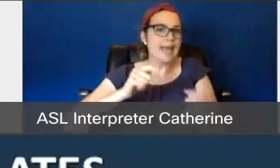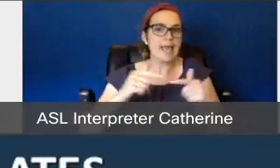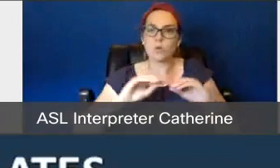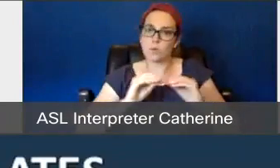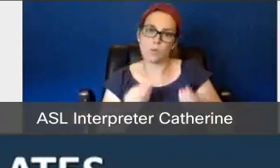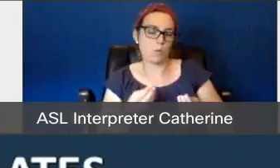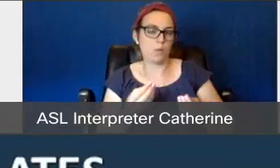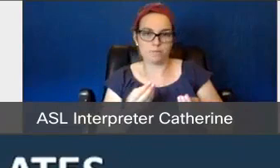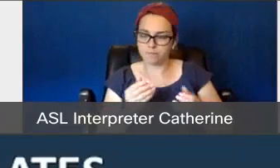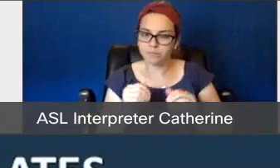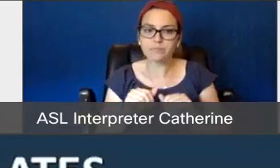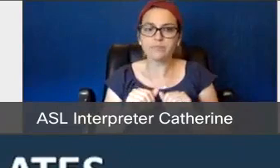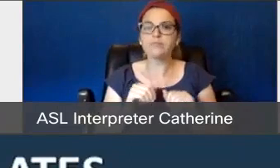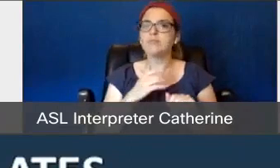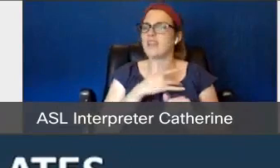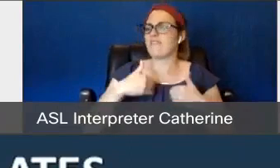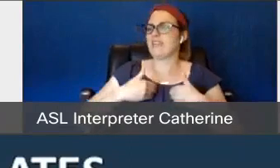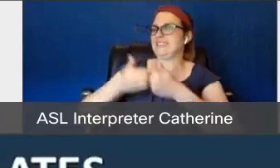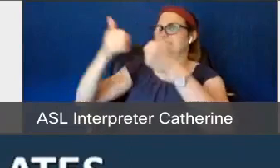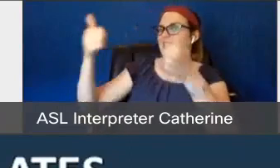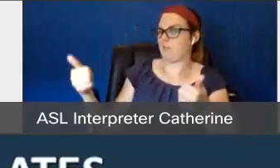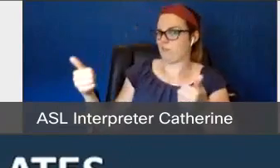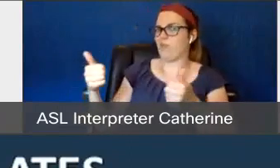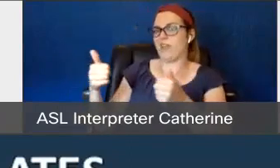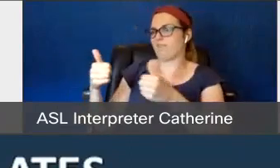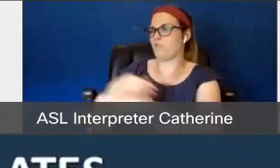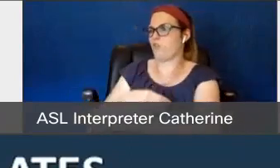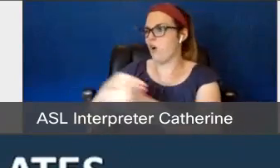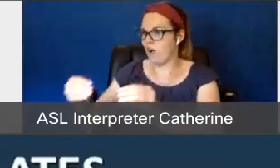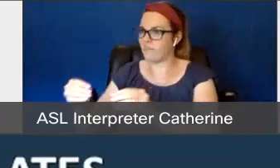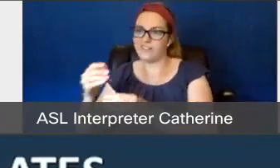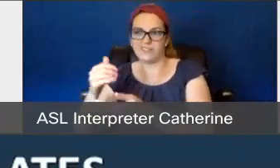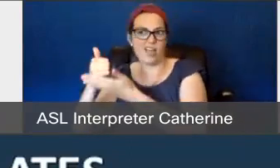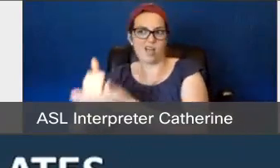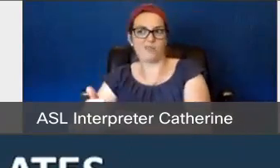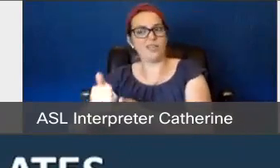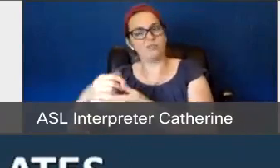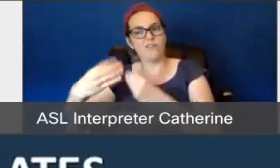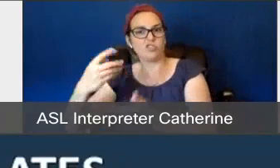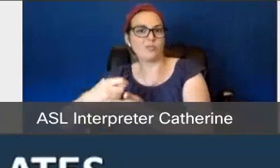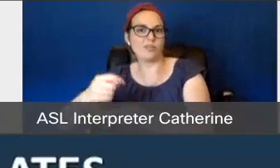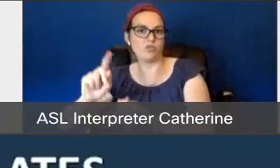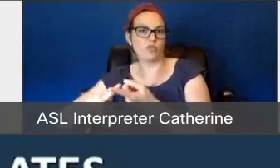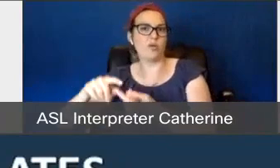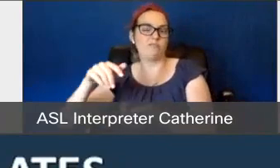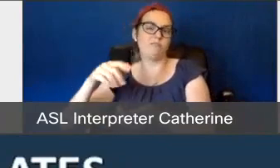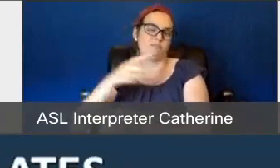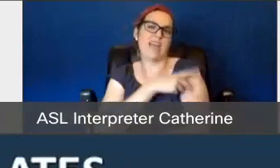And so there is an agreement between the drug court team and those providers about what the mutual rights